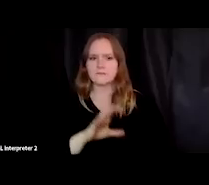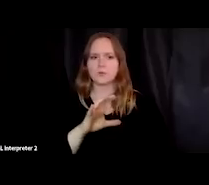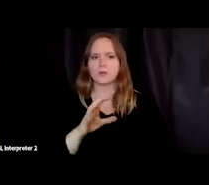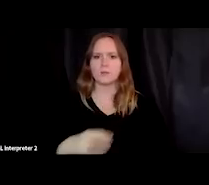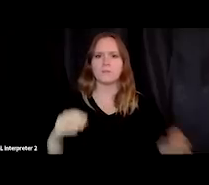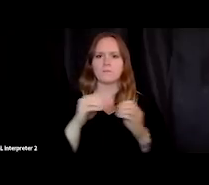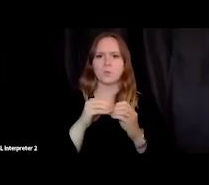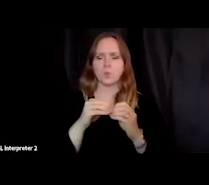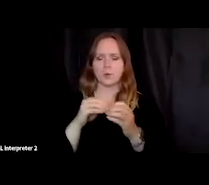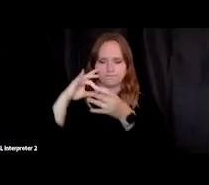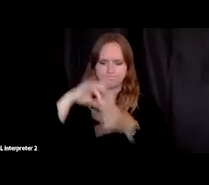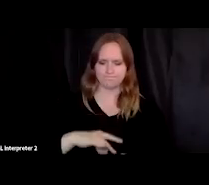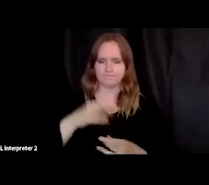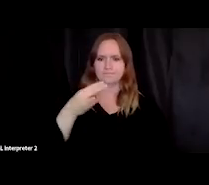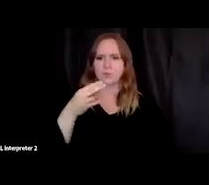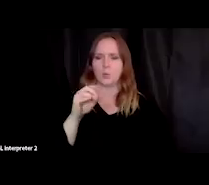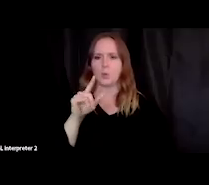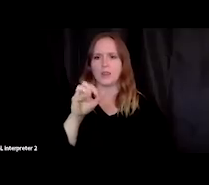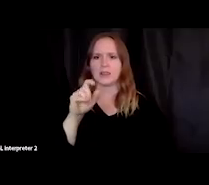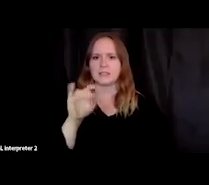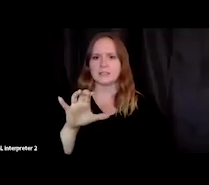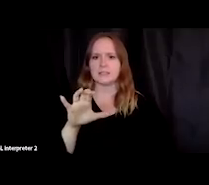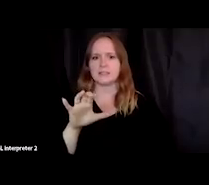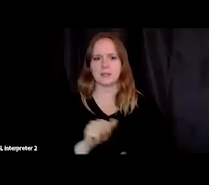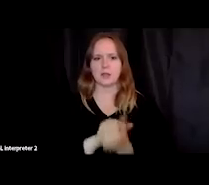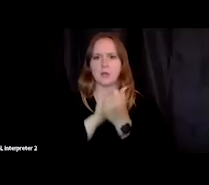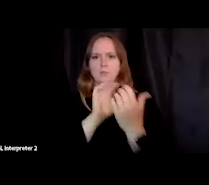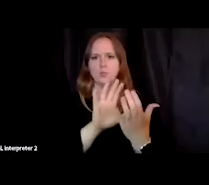that really impacts the entire bio-psychosocial